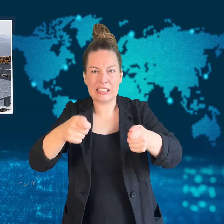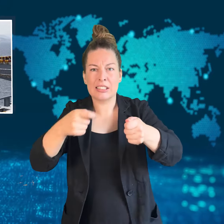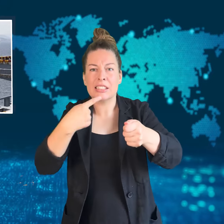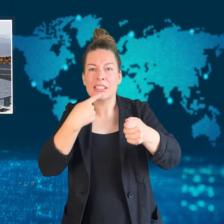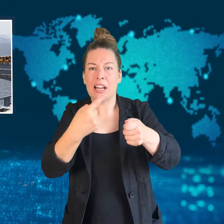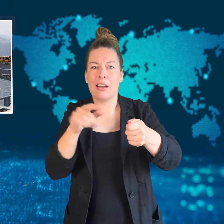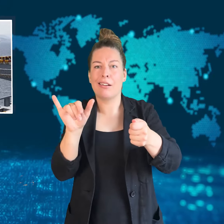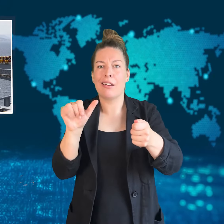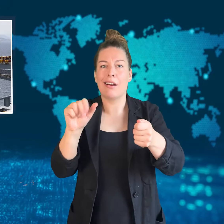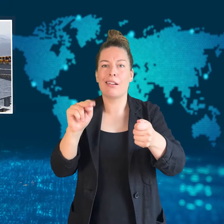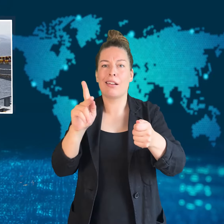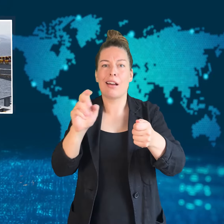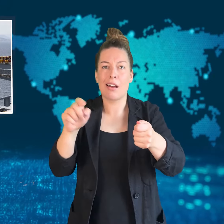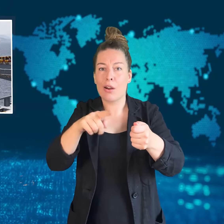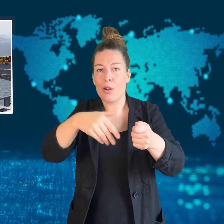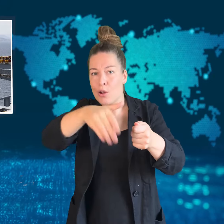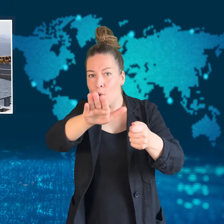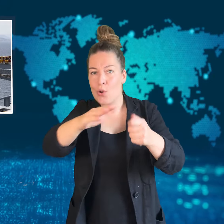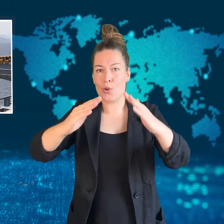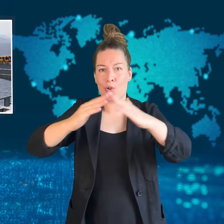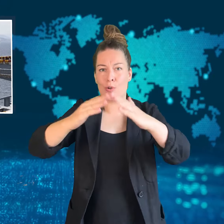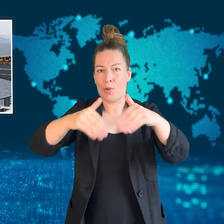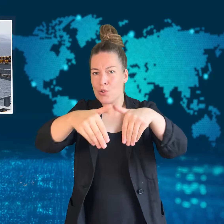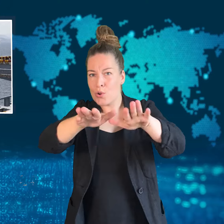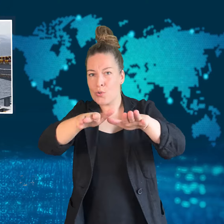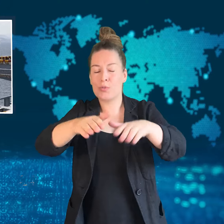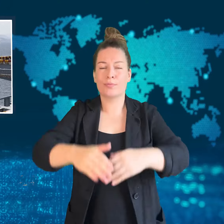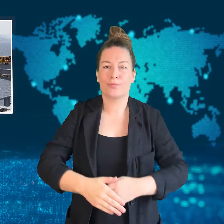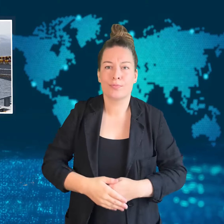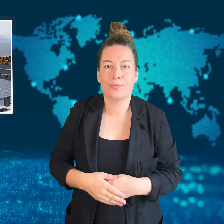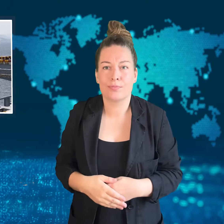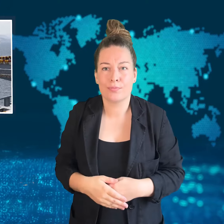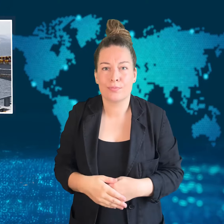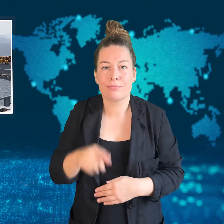and said "Yankee, go home."